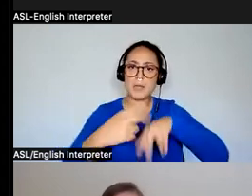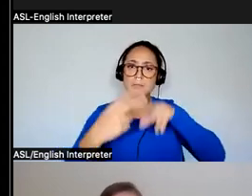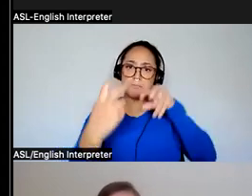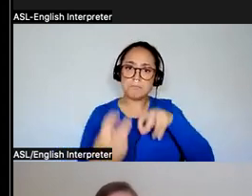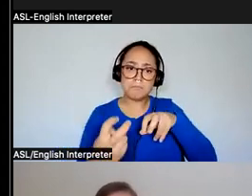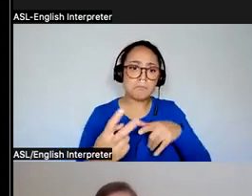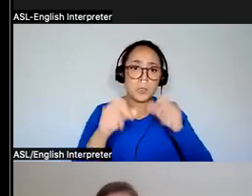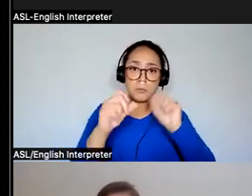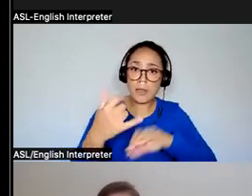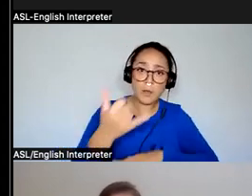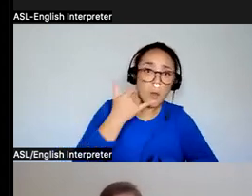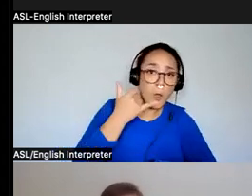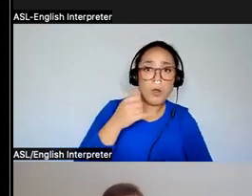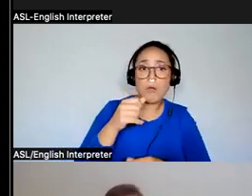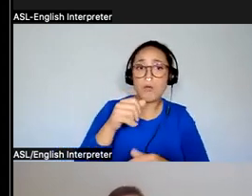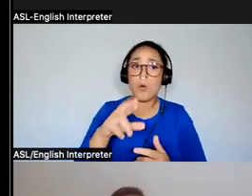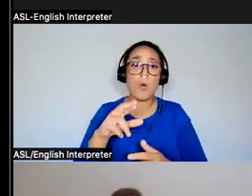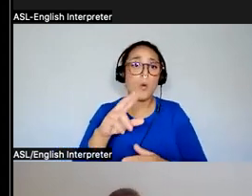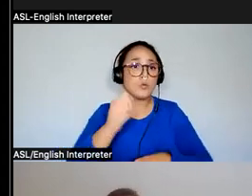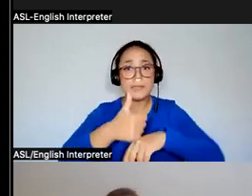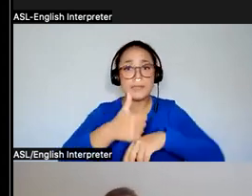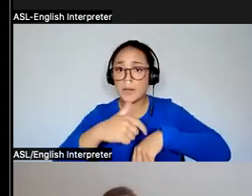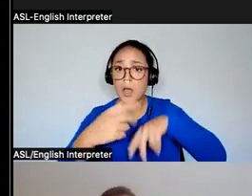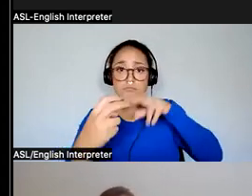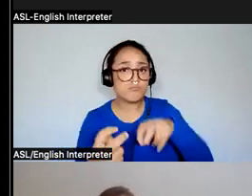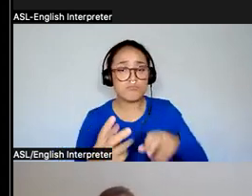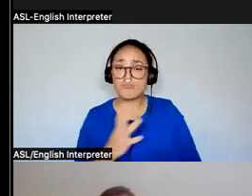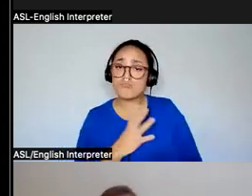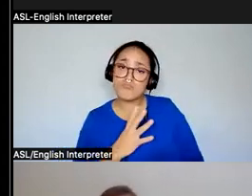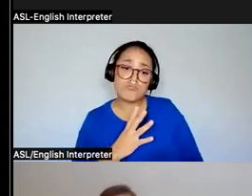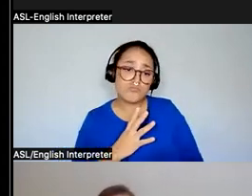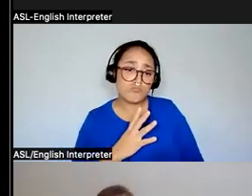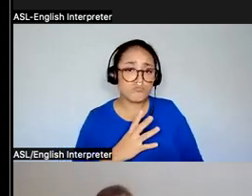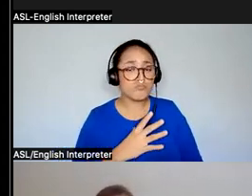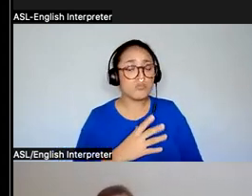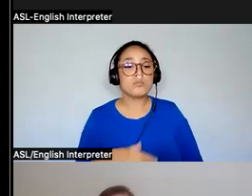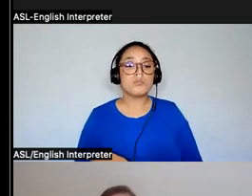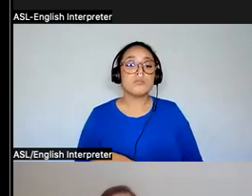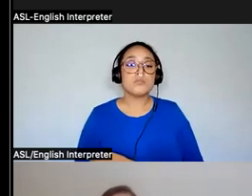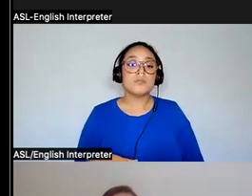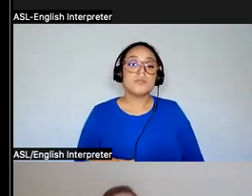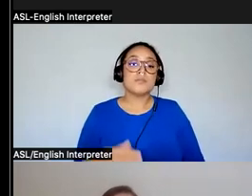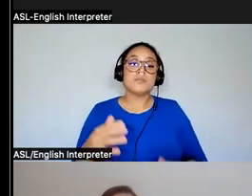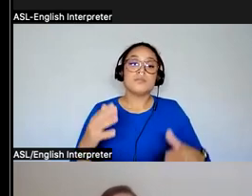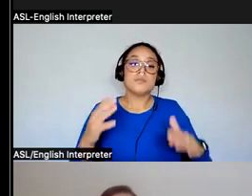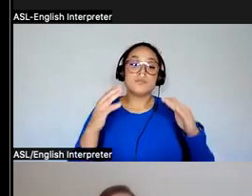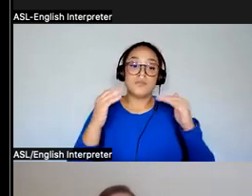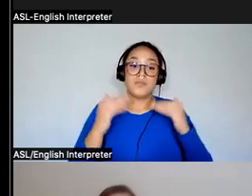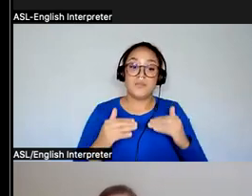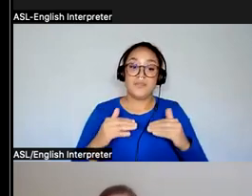And yes, submit your application before the deadline which is on Monday, December 5, and